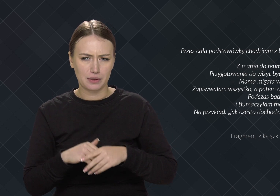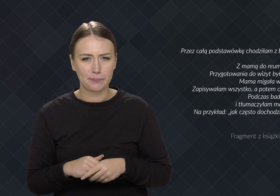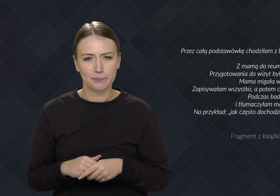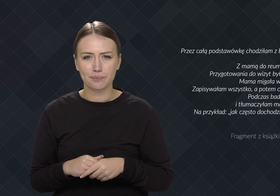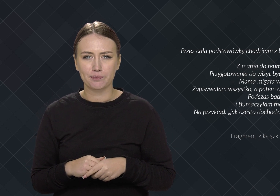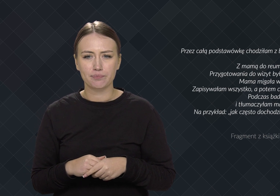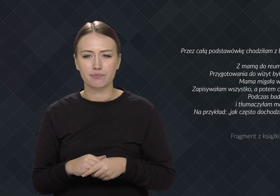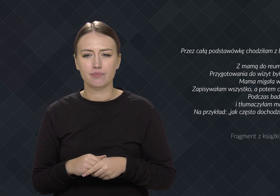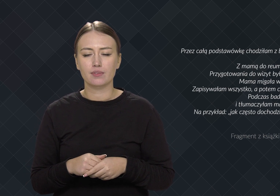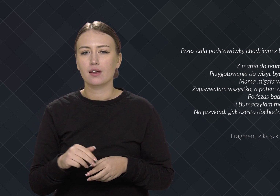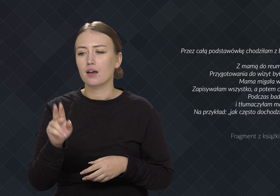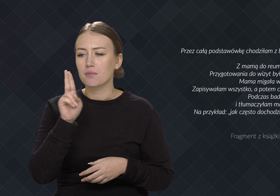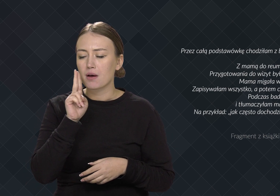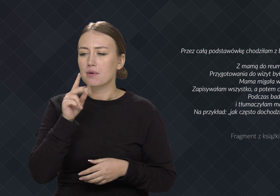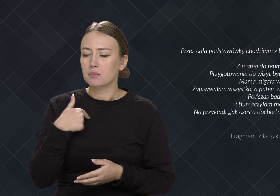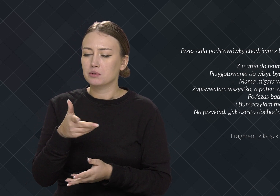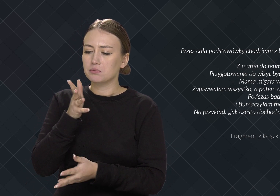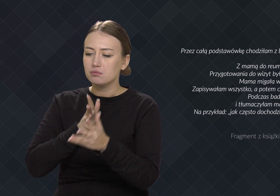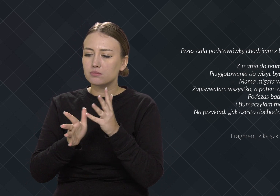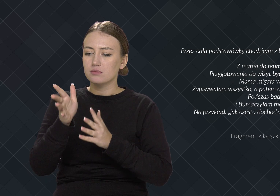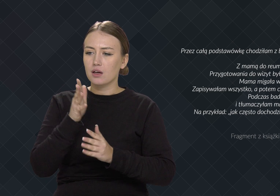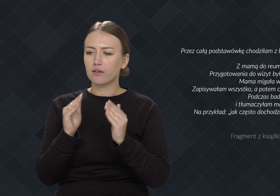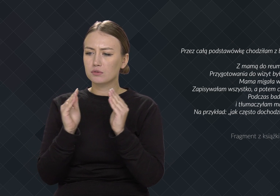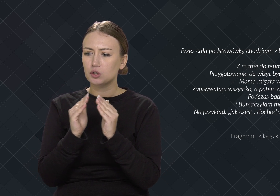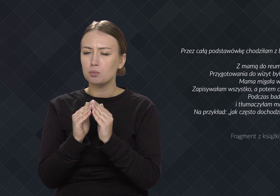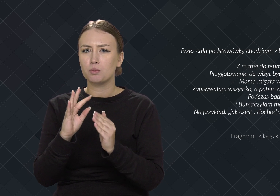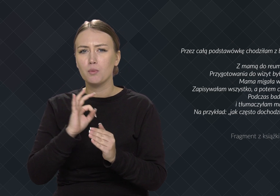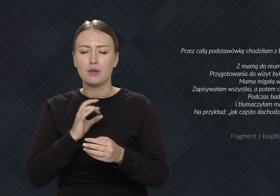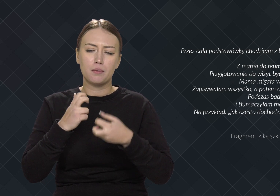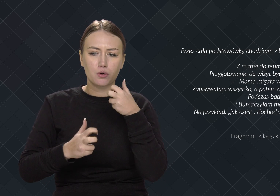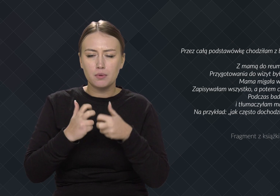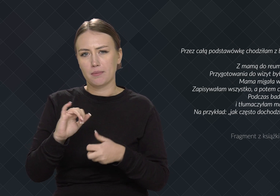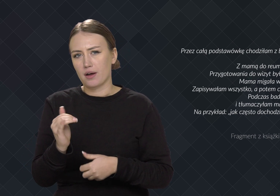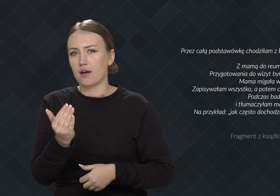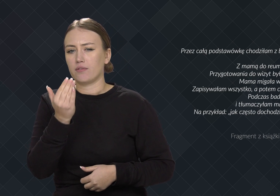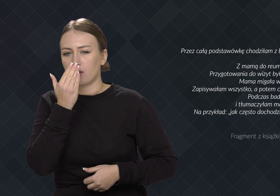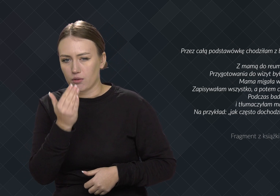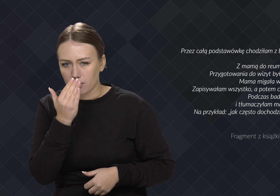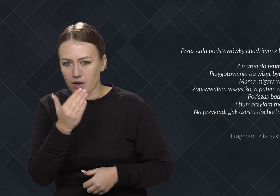Mom signed at home what ailed her.